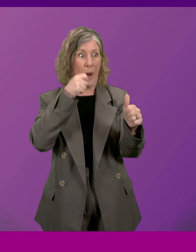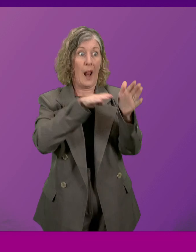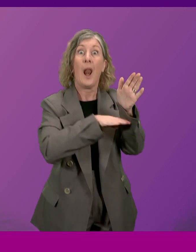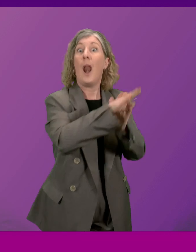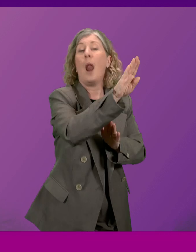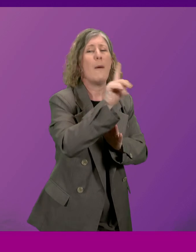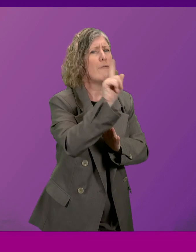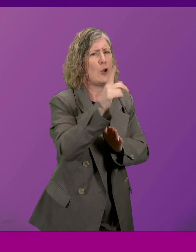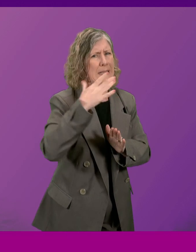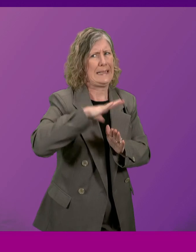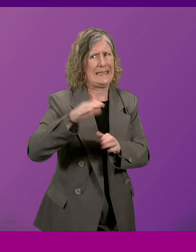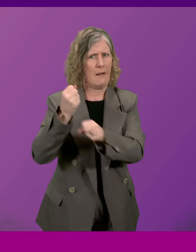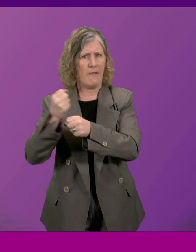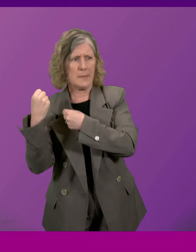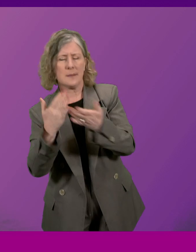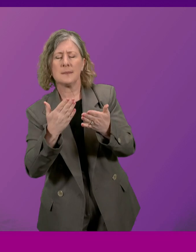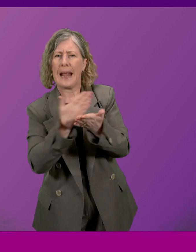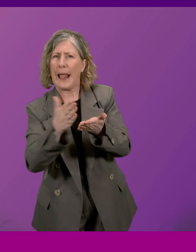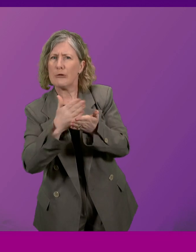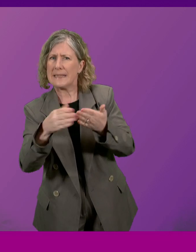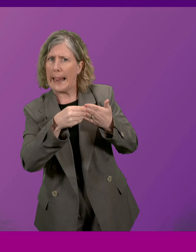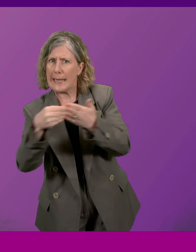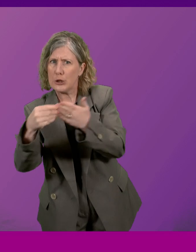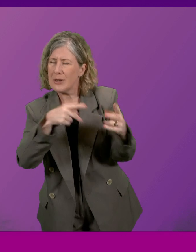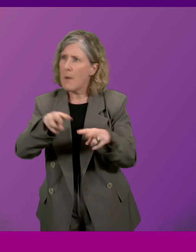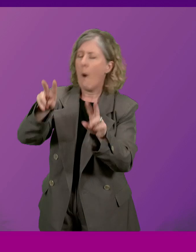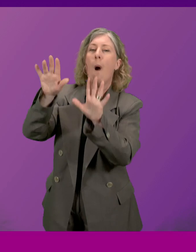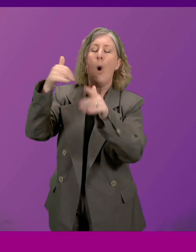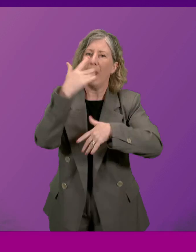so any more delay on the bill to which I referred is unacceptable.